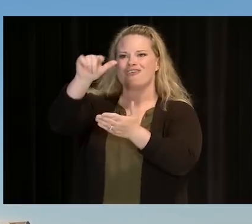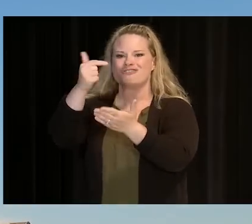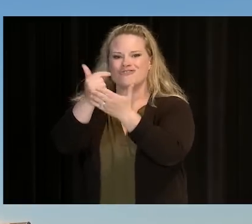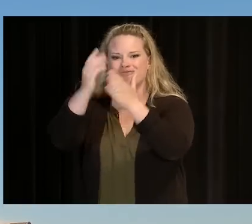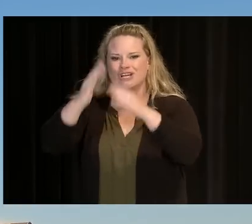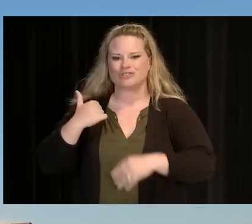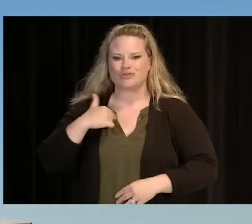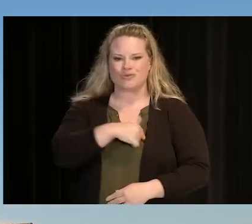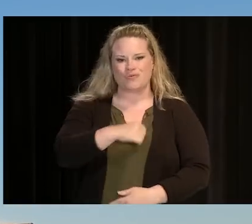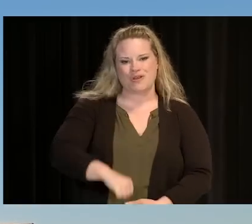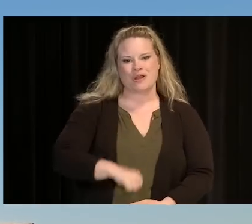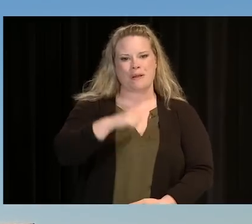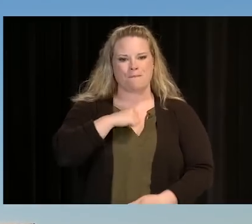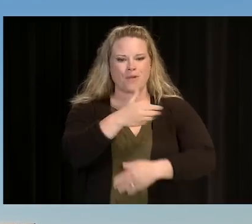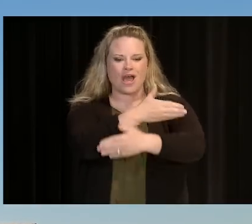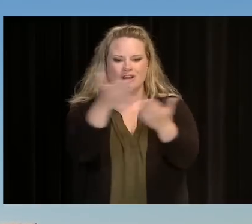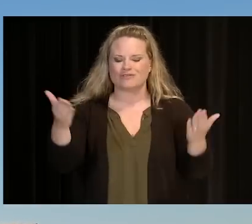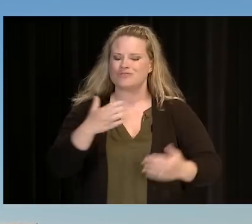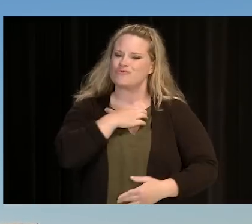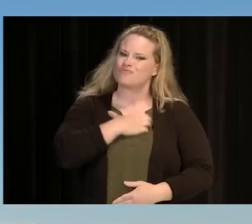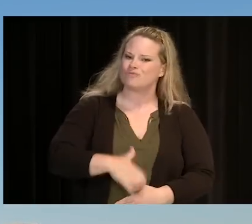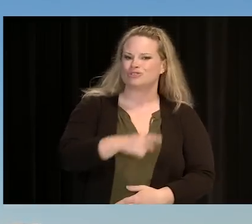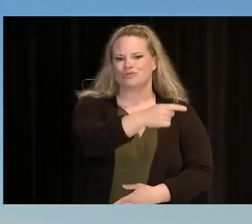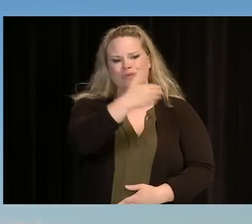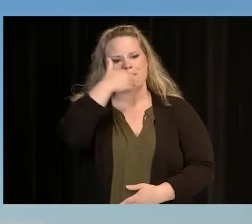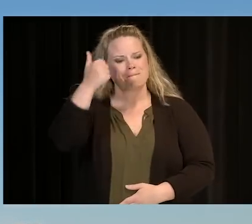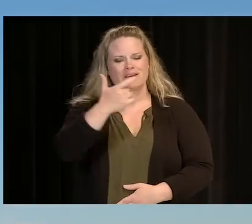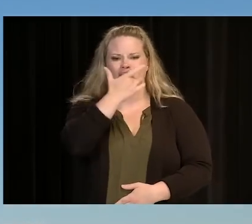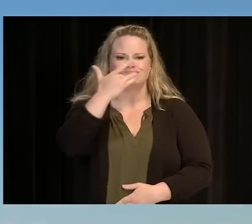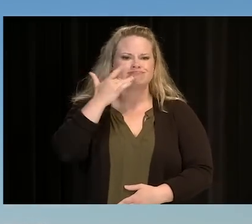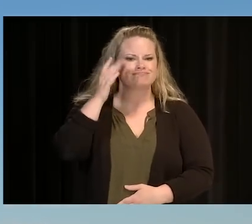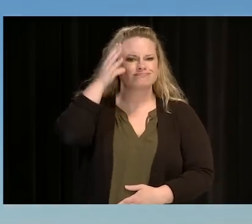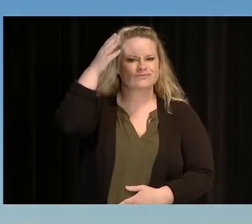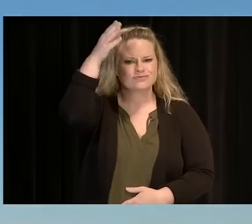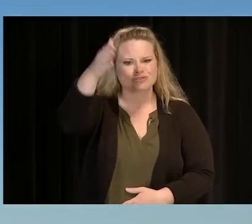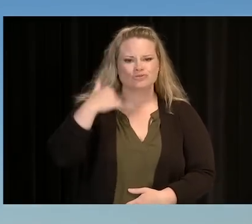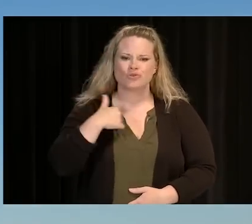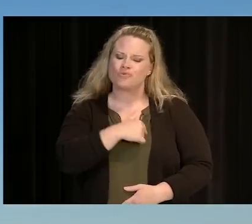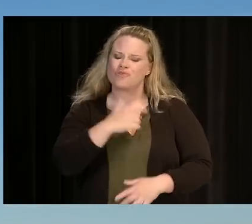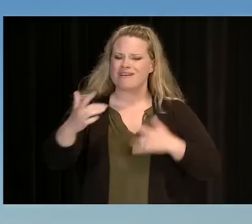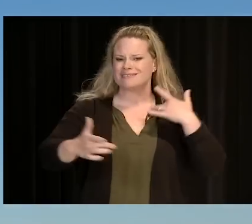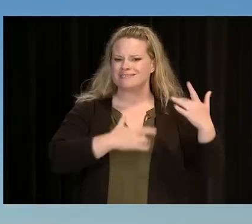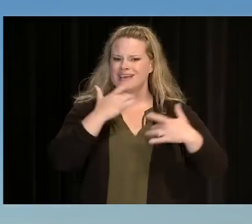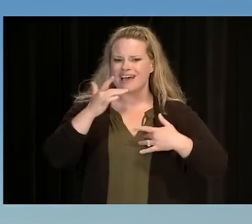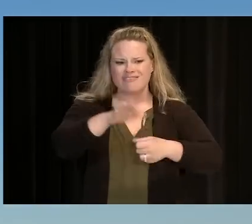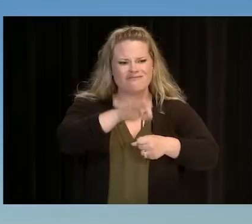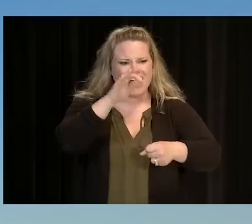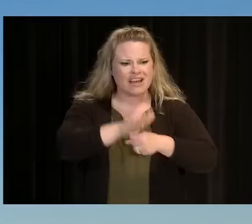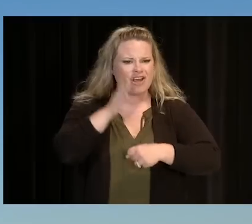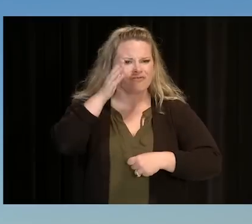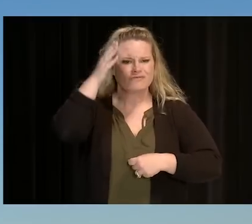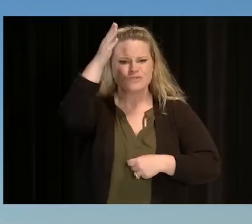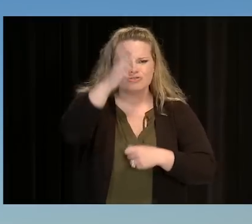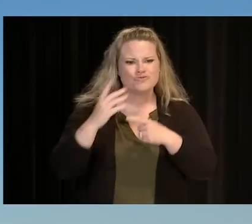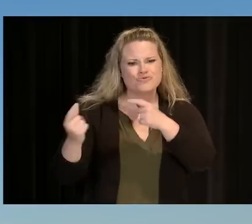WE'RE PROUD OF YOU. WE WISH YOU THE BEST IN YOUR LIVES AND CAREERS. WE'RE REALLY EXCITED TO FIND OUT ALL THE GREAT THINGS YOU GUYS DO IN THE FUTURE.